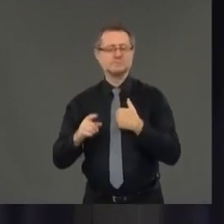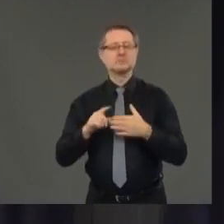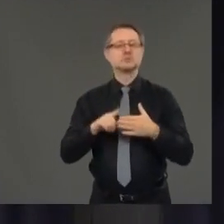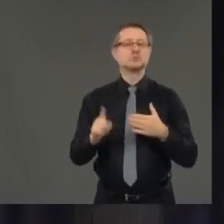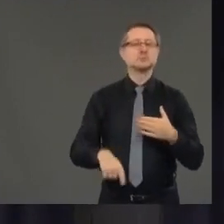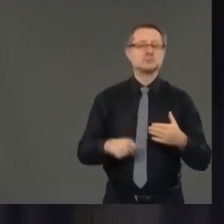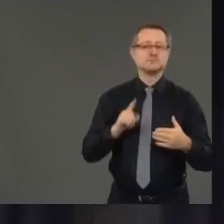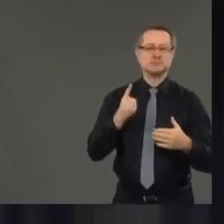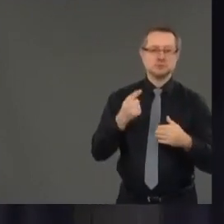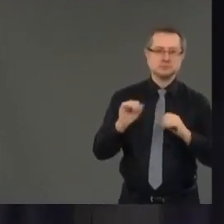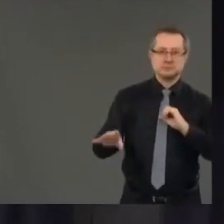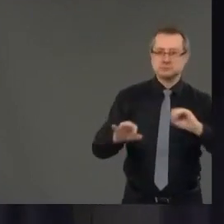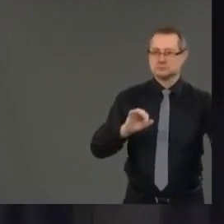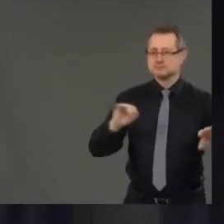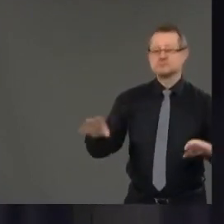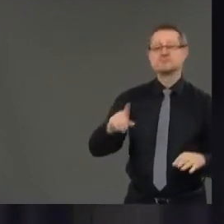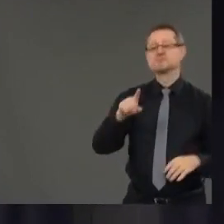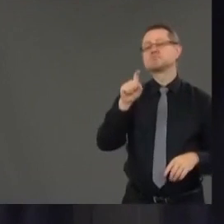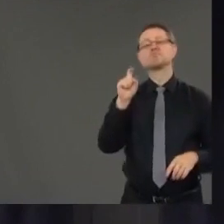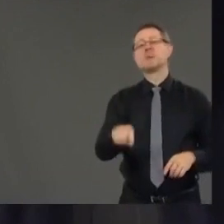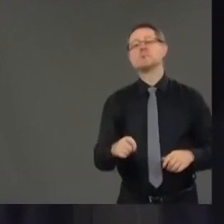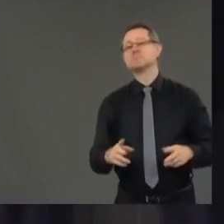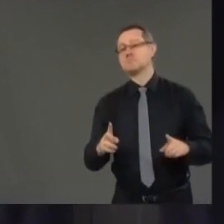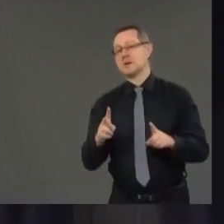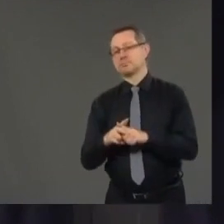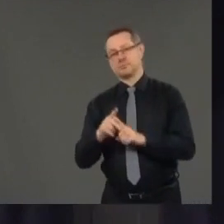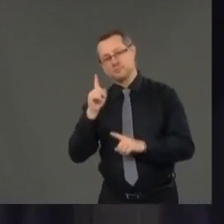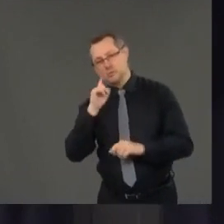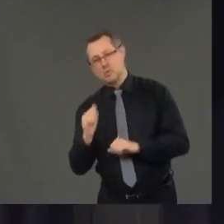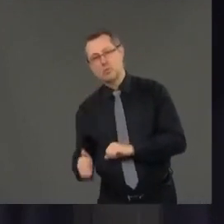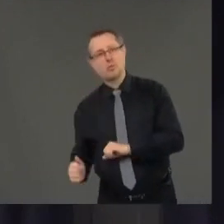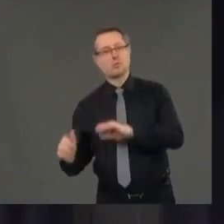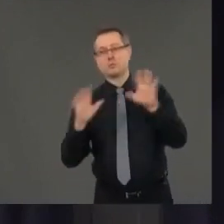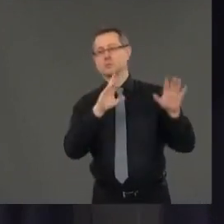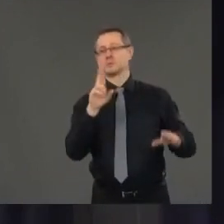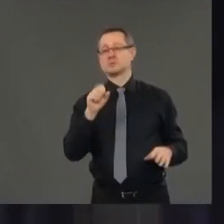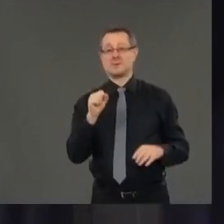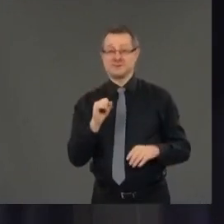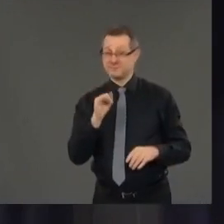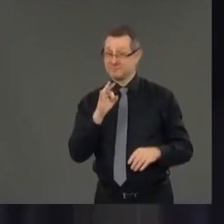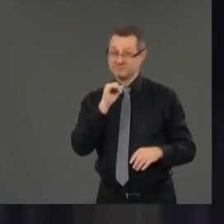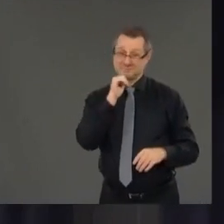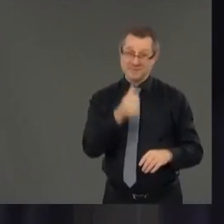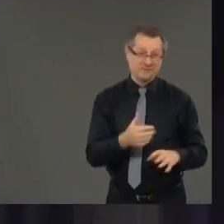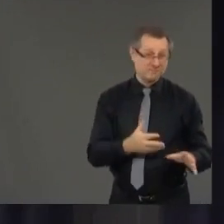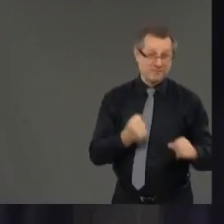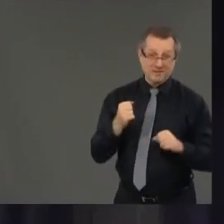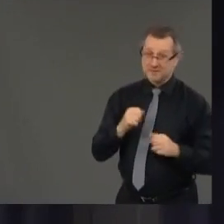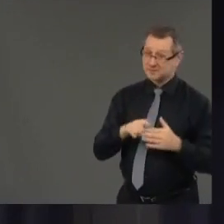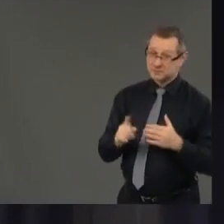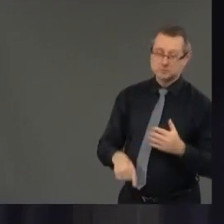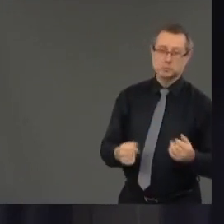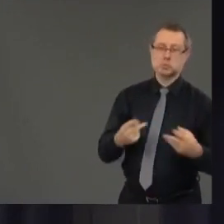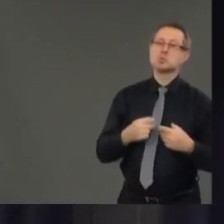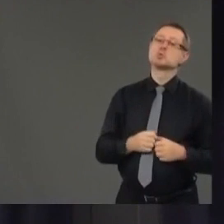WELL. AGAIN, THE IDEAL FORM OF TESTING IS RAPID RESULTS.